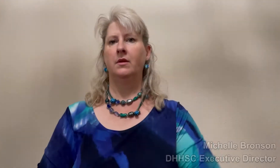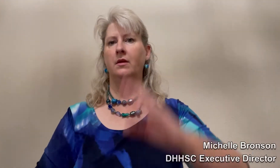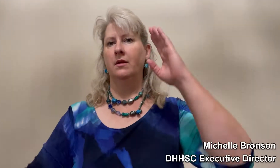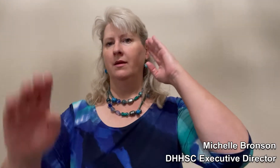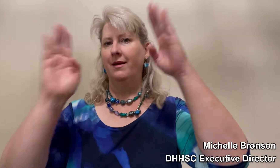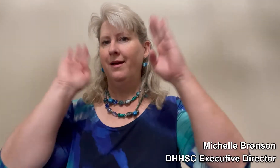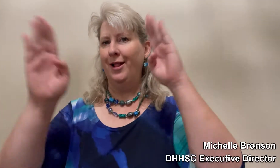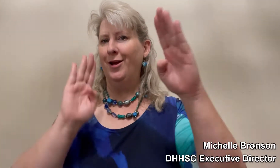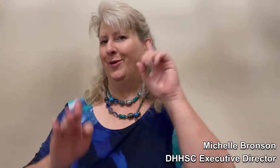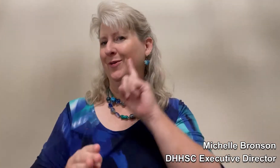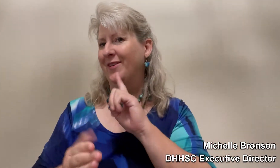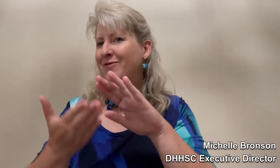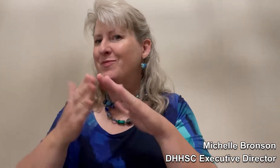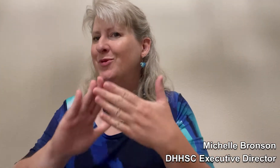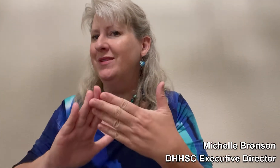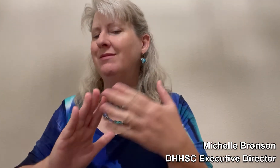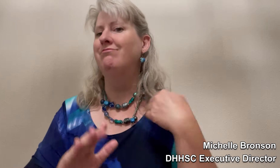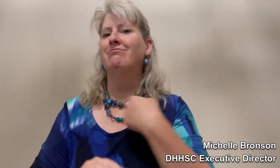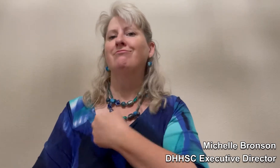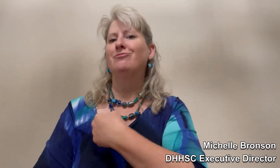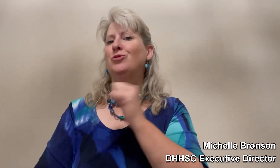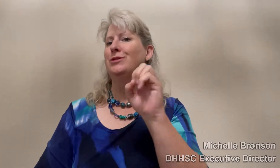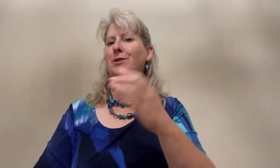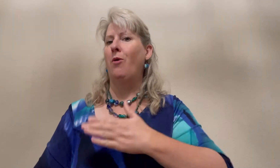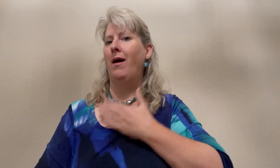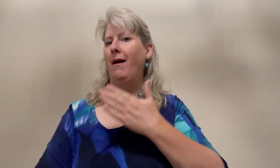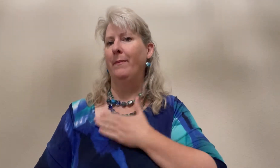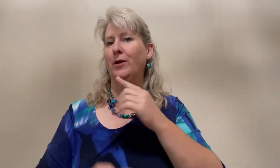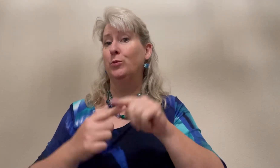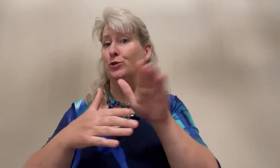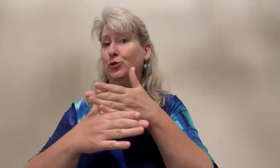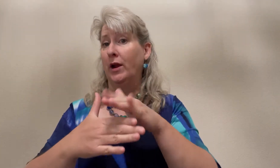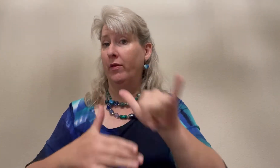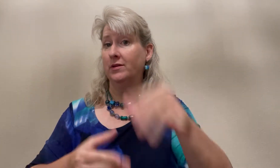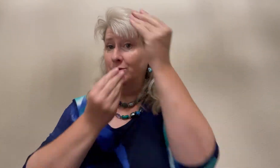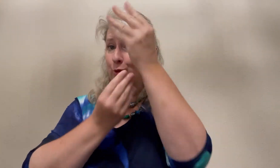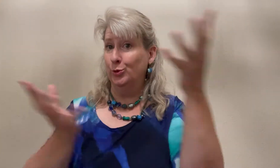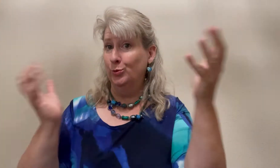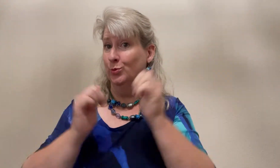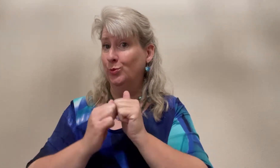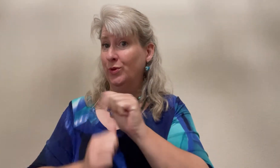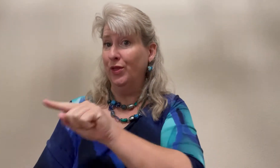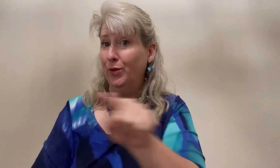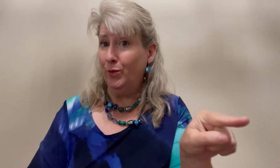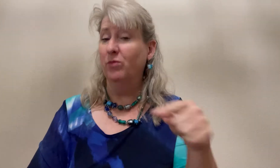Hello Deaf Community! We are so happy to share this news with you!